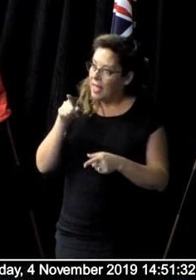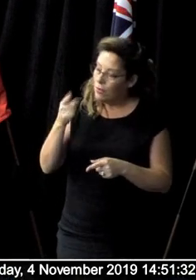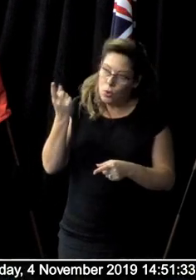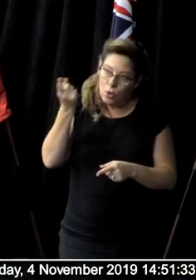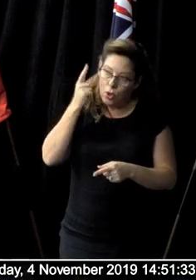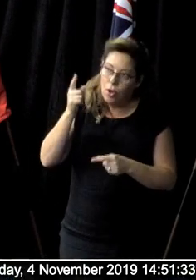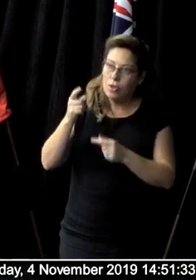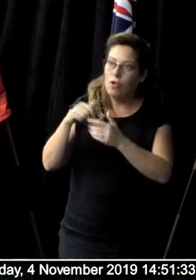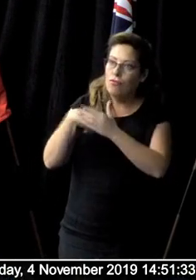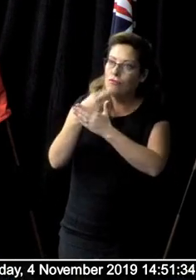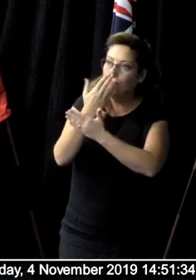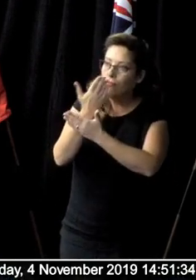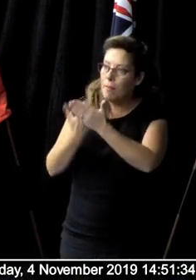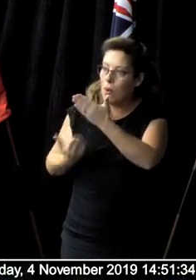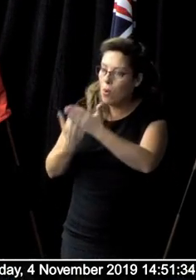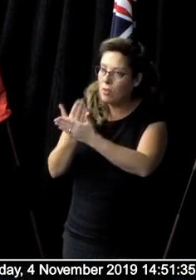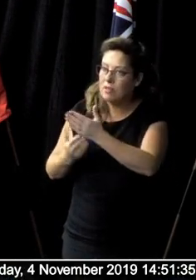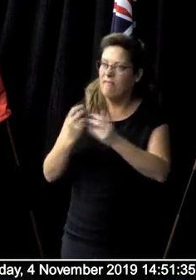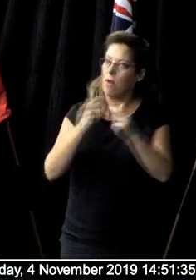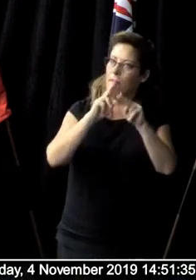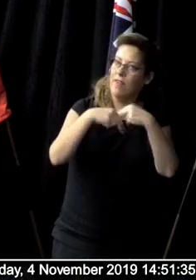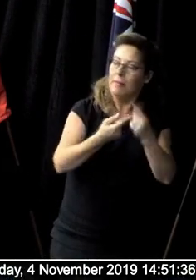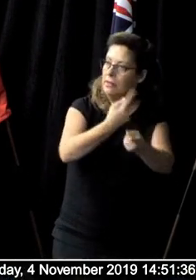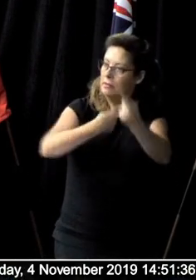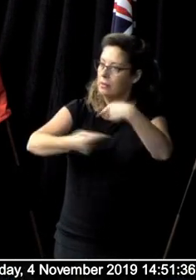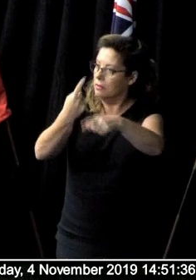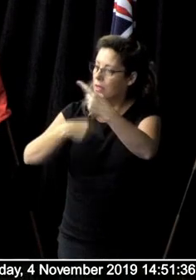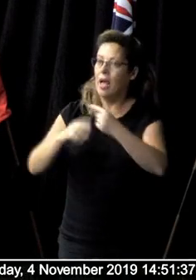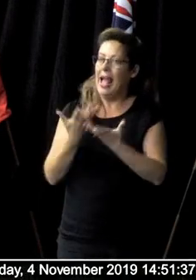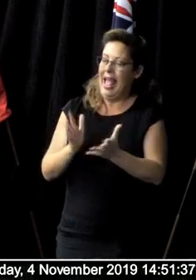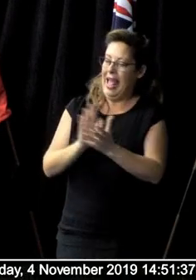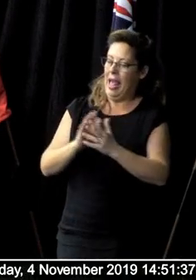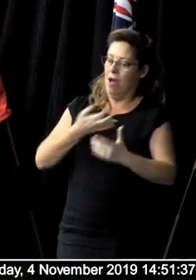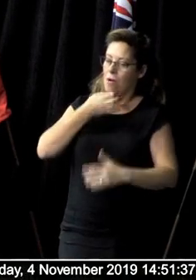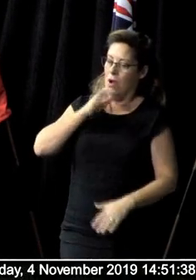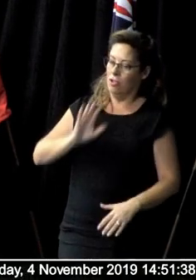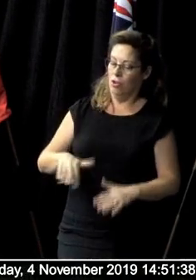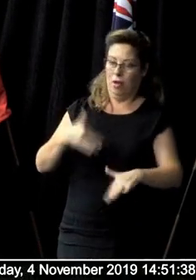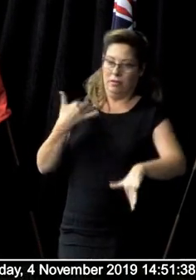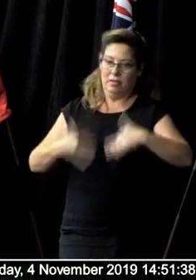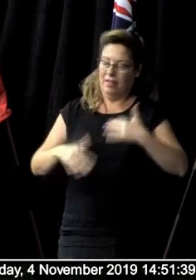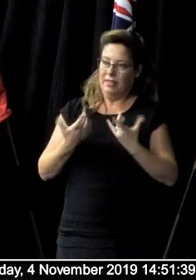expresses reaction to exclusion? Sorry.